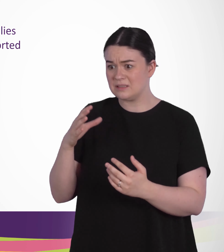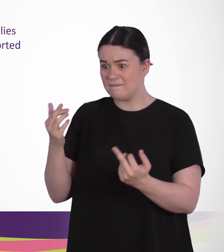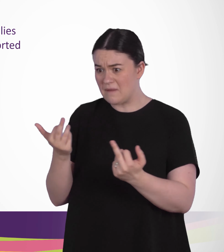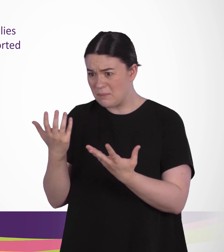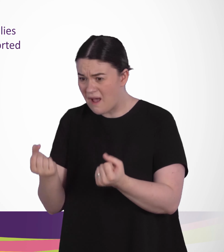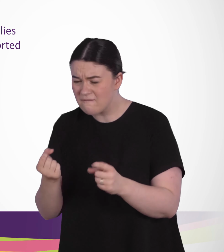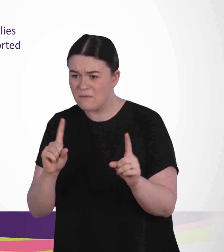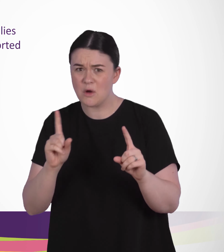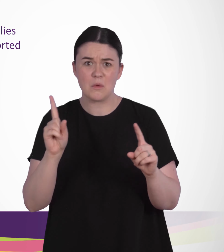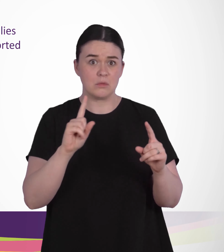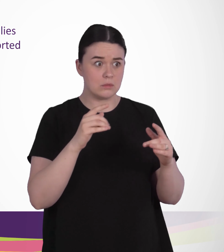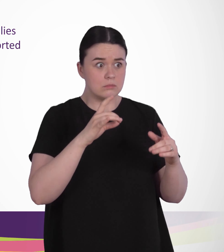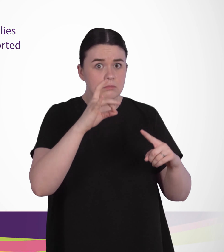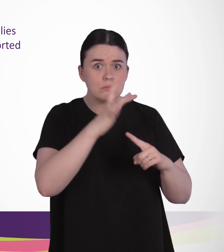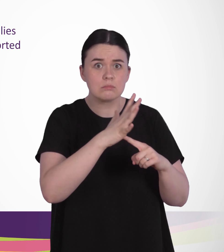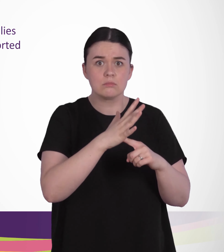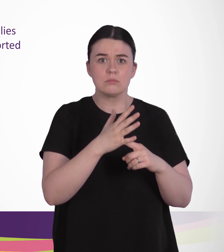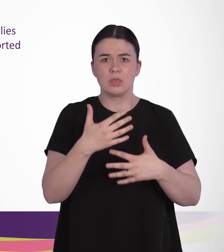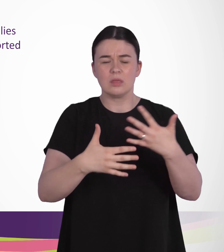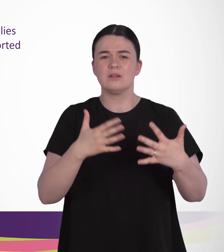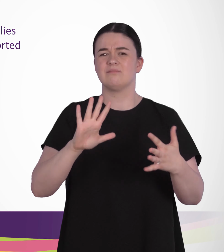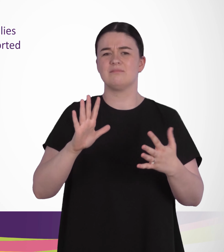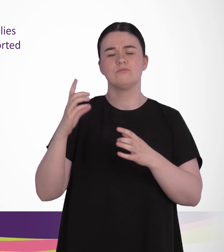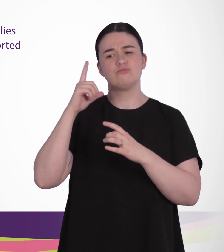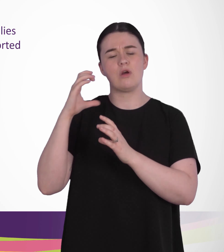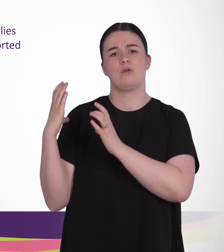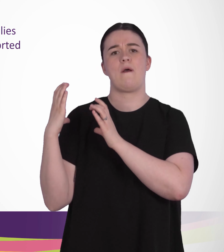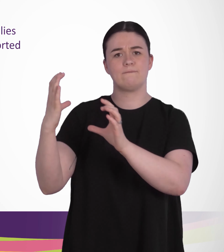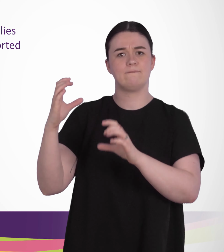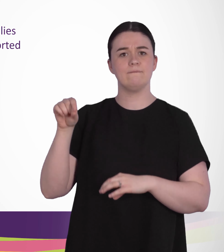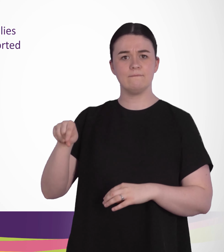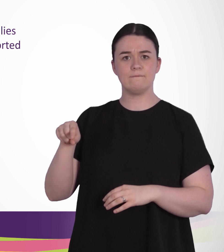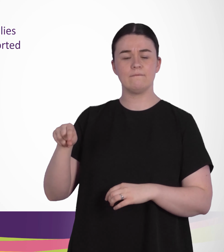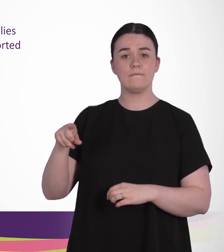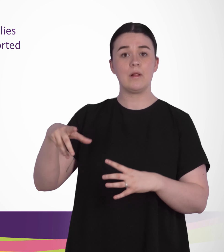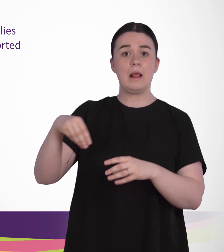through a maze to find out about what is available and what is valuable.